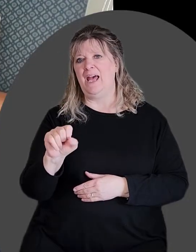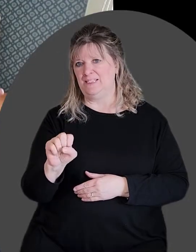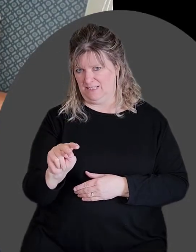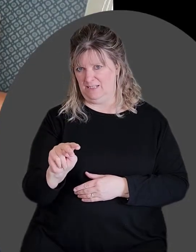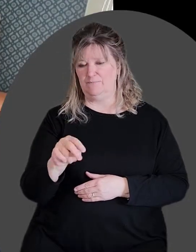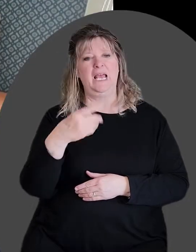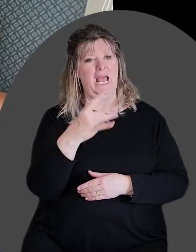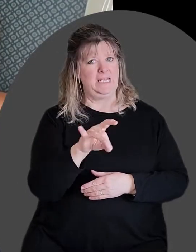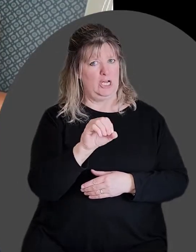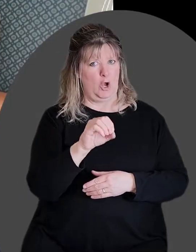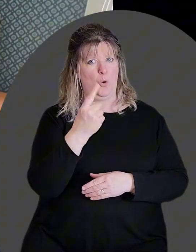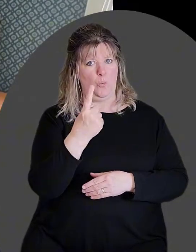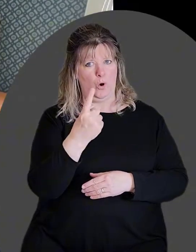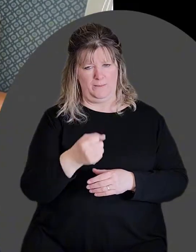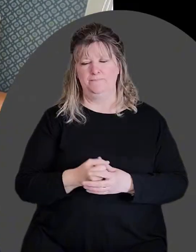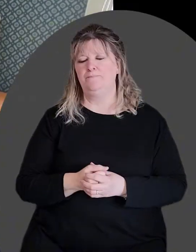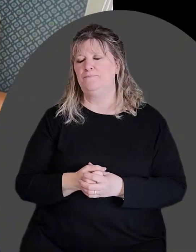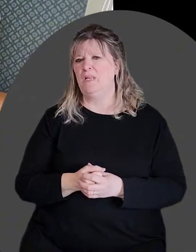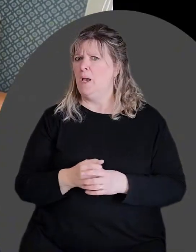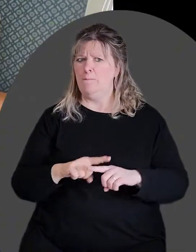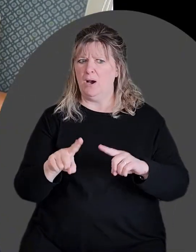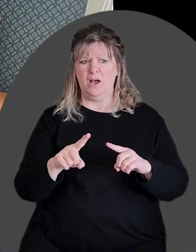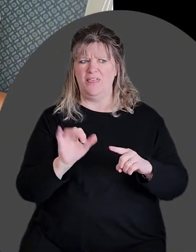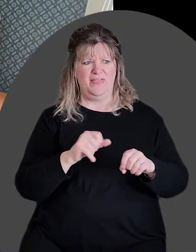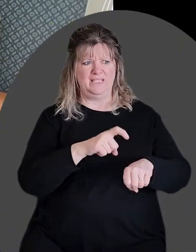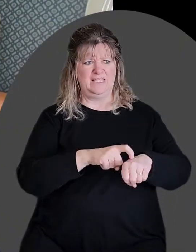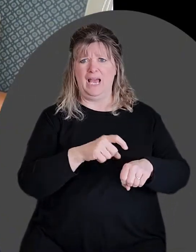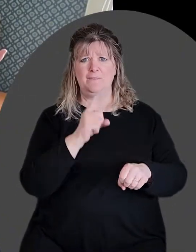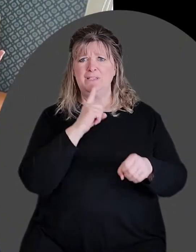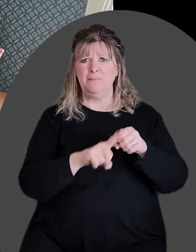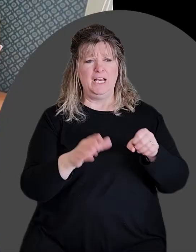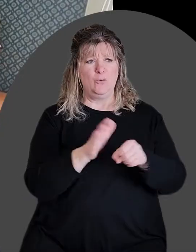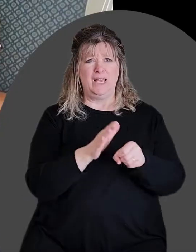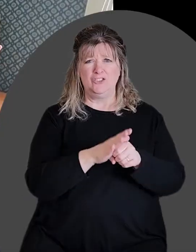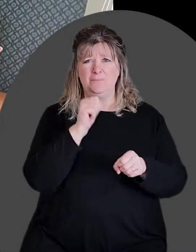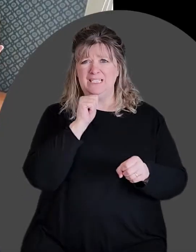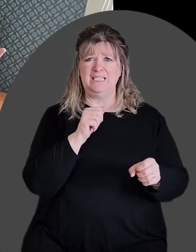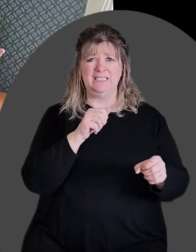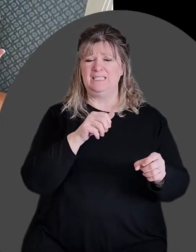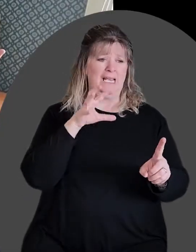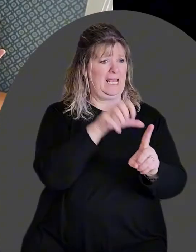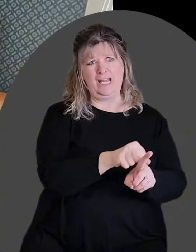but even then tomato ketchup didn't 'catch' on right away